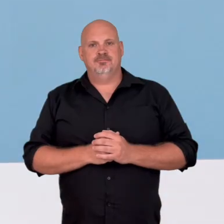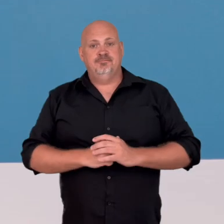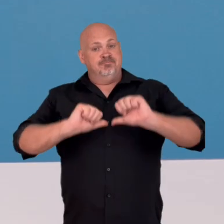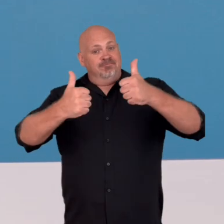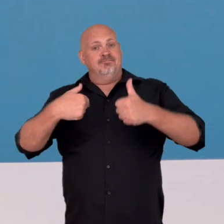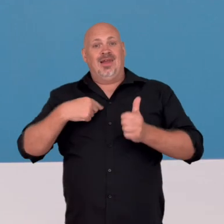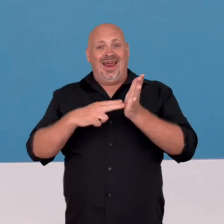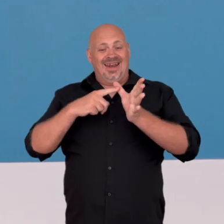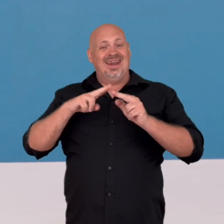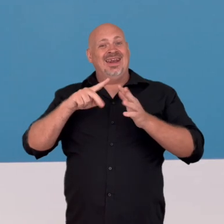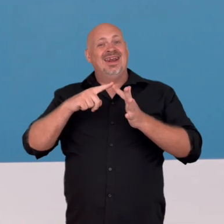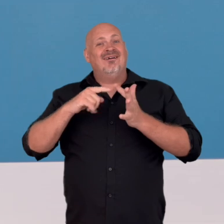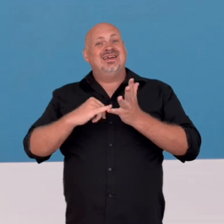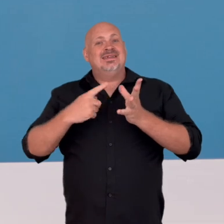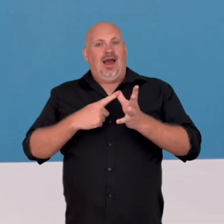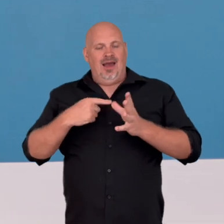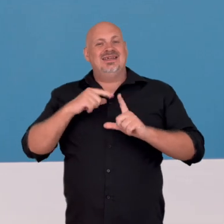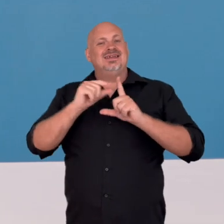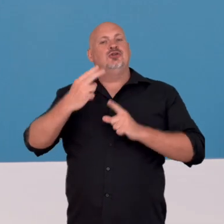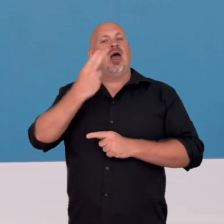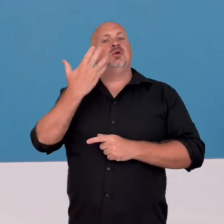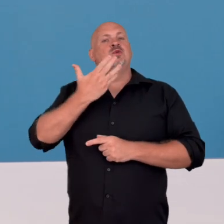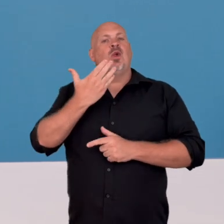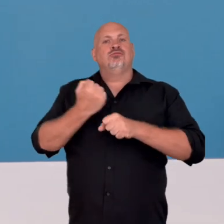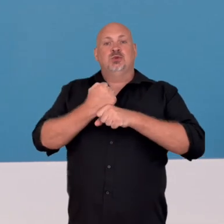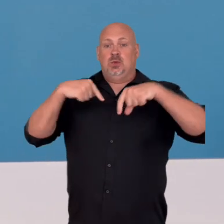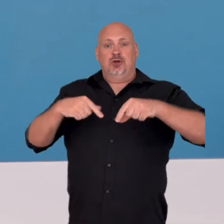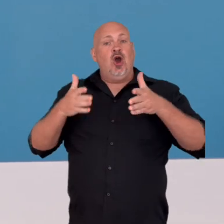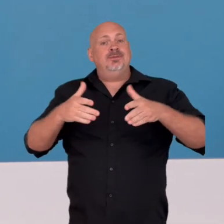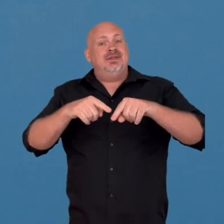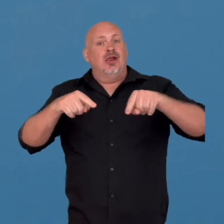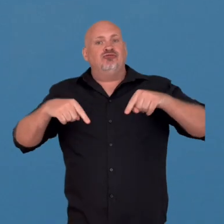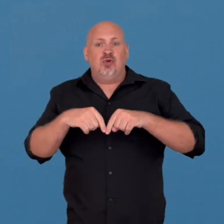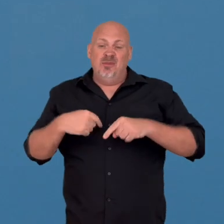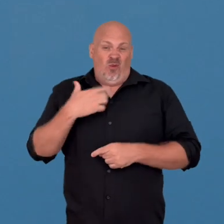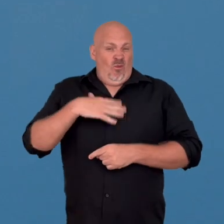hi everyone I'm Nafeesa the Digital Art School producer here at Hospital Rooms I just wanted to give you a big